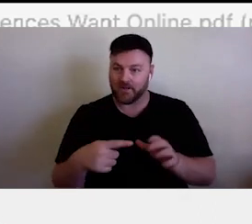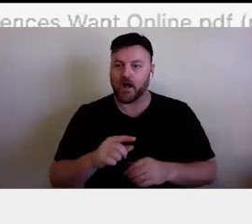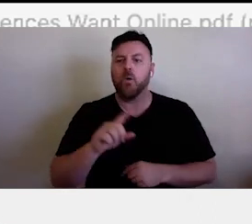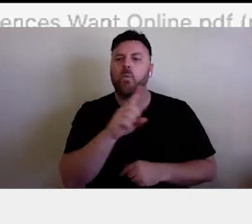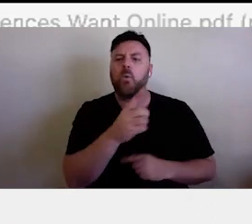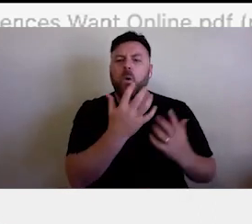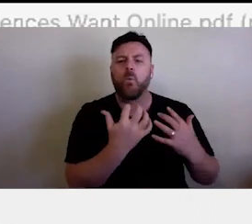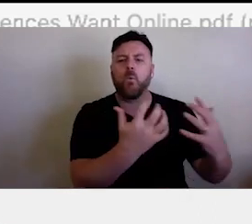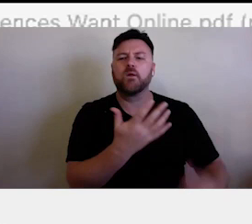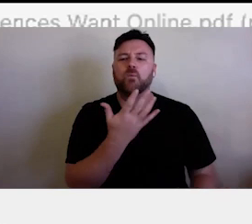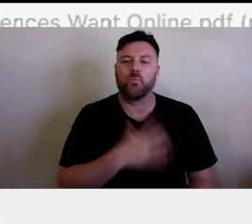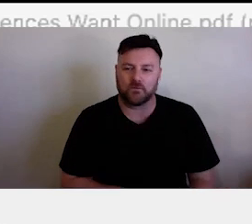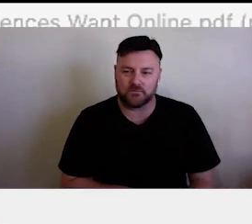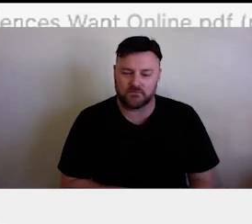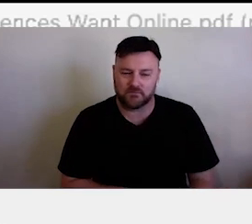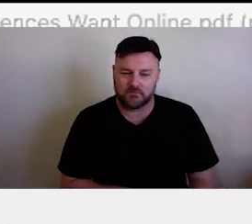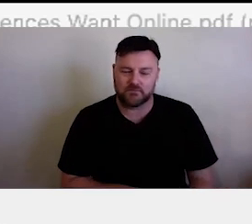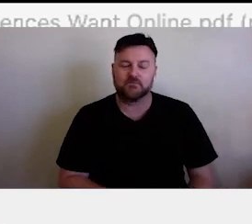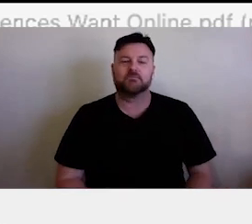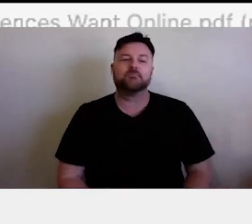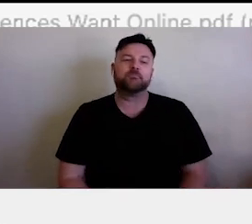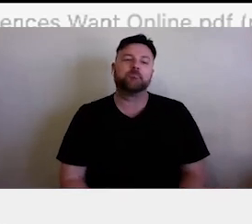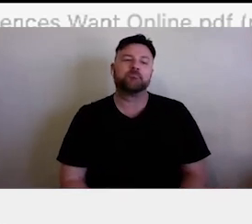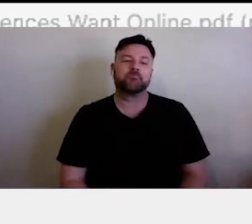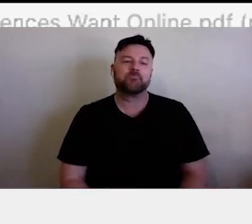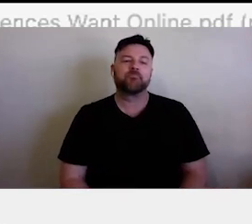final thing to say before we get into some data. There will be stats,